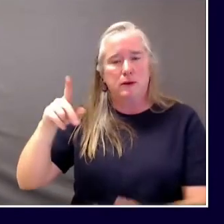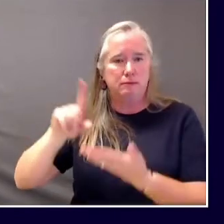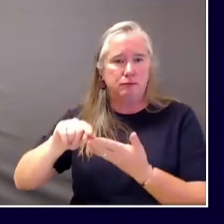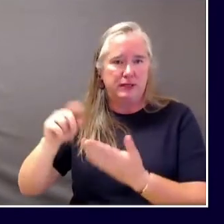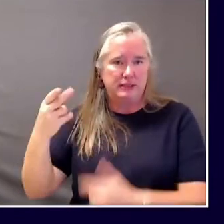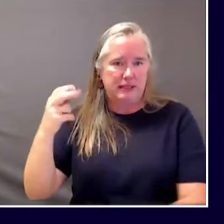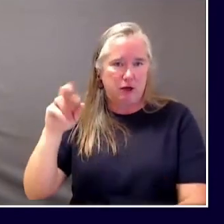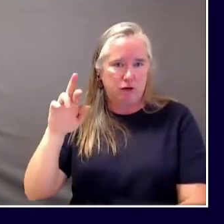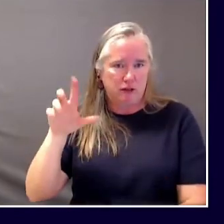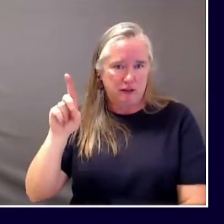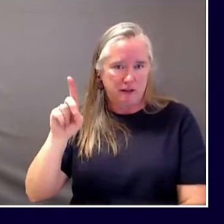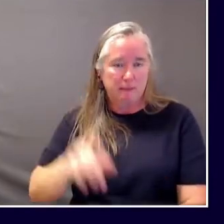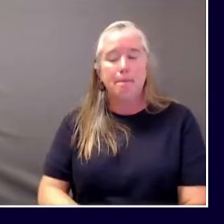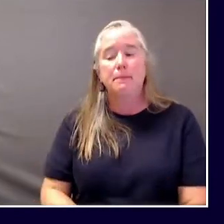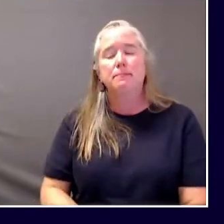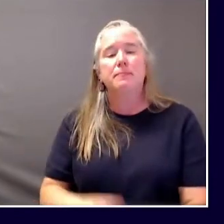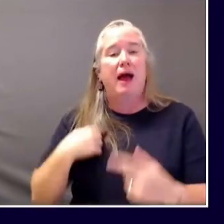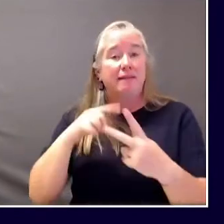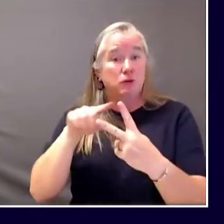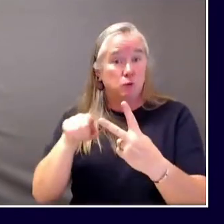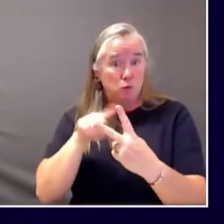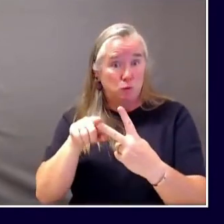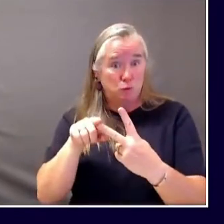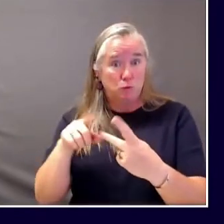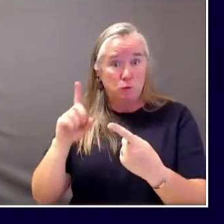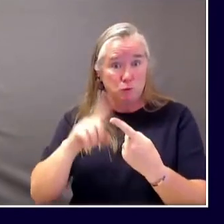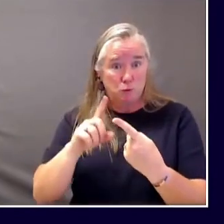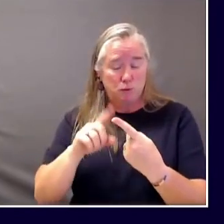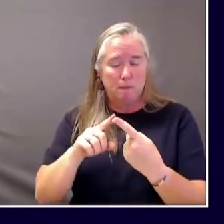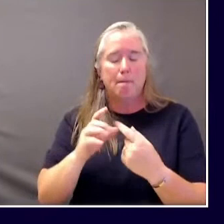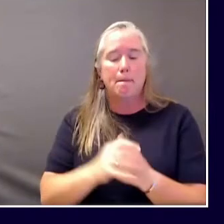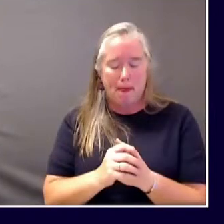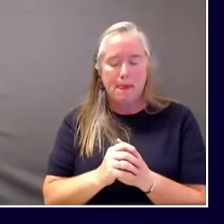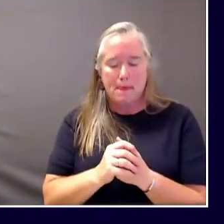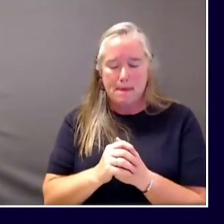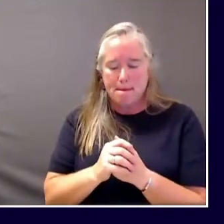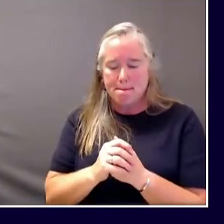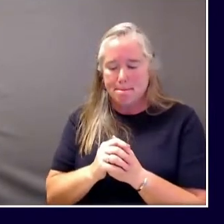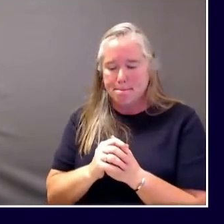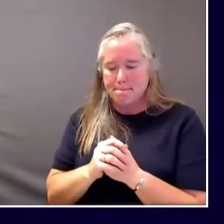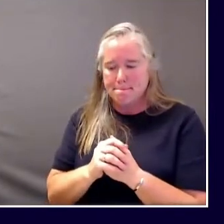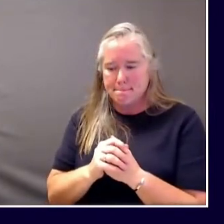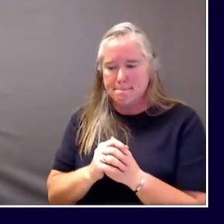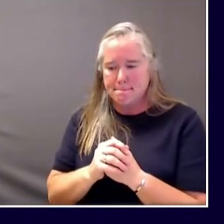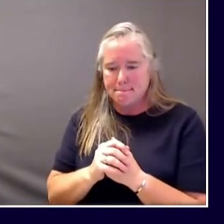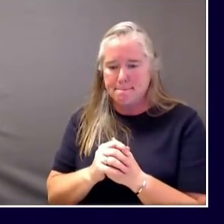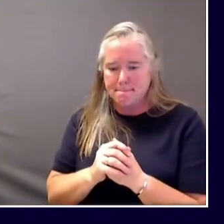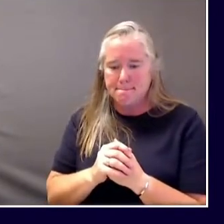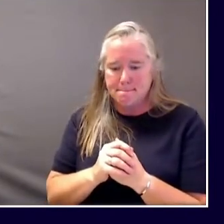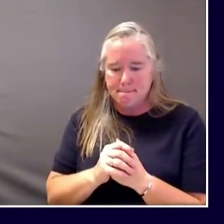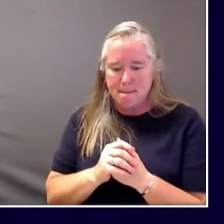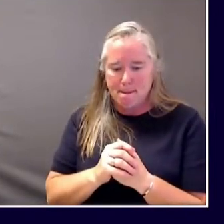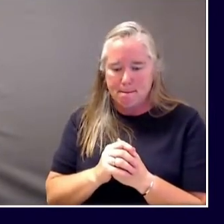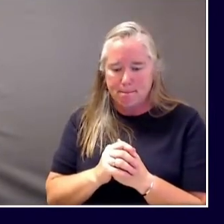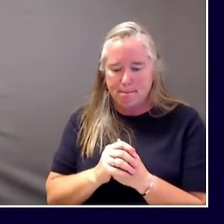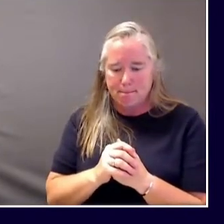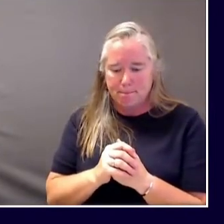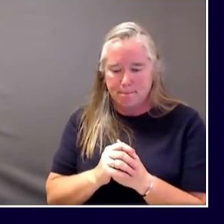yes I have two questions